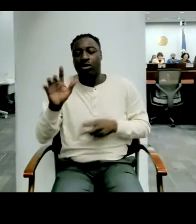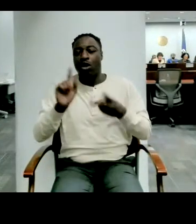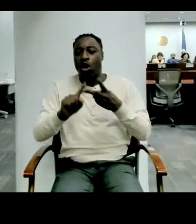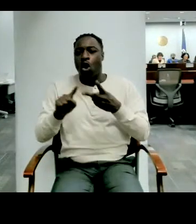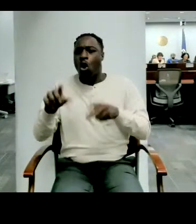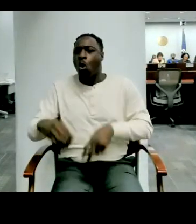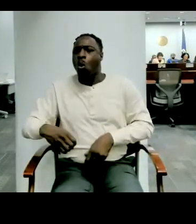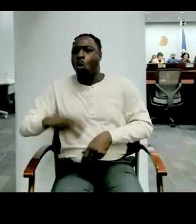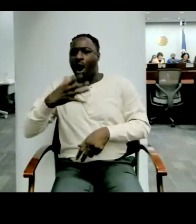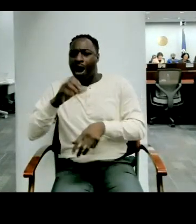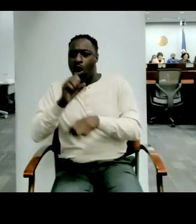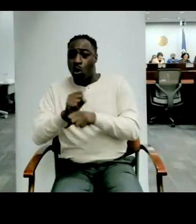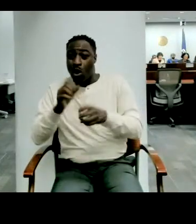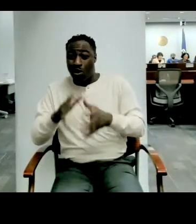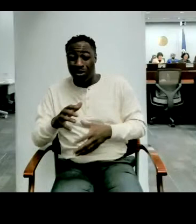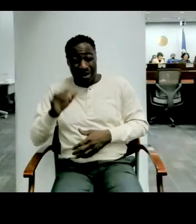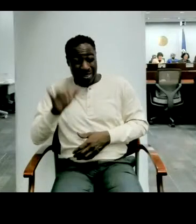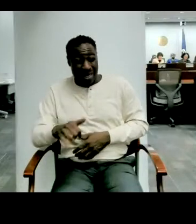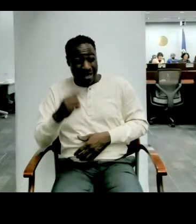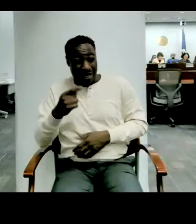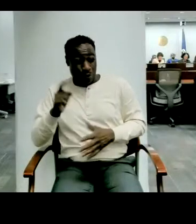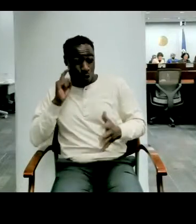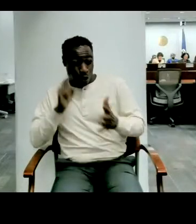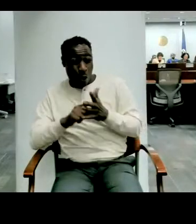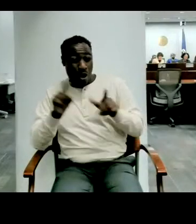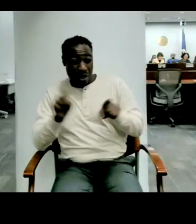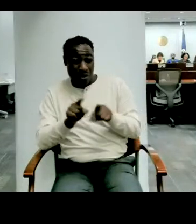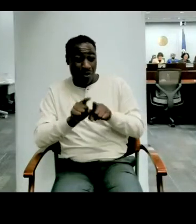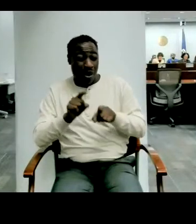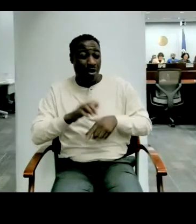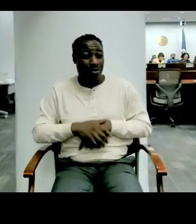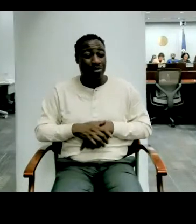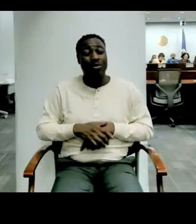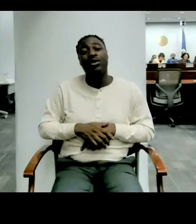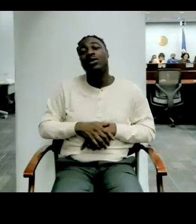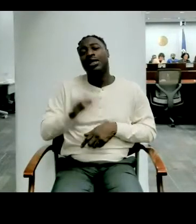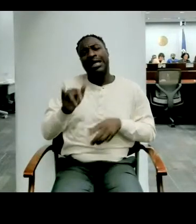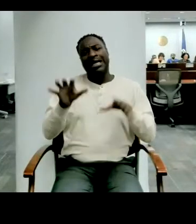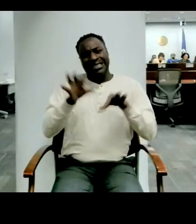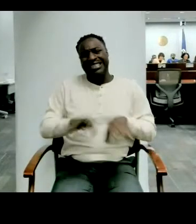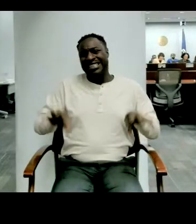that something that you are seeing as welling as a significant area of race discrimination?